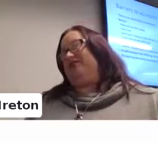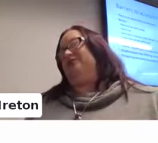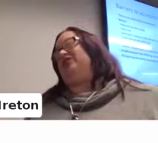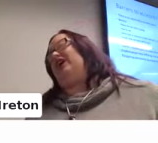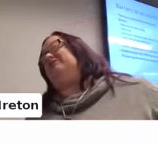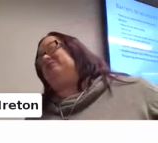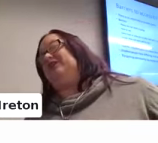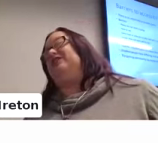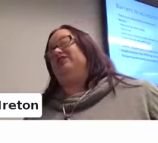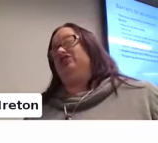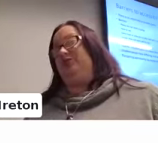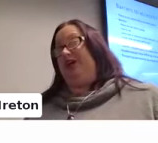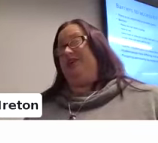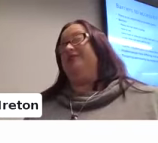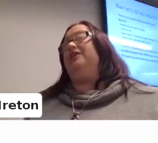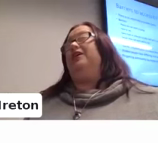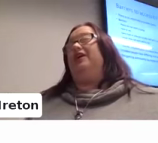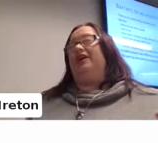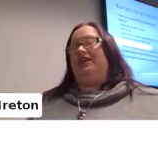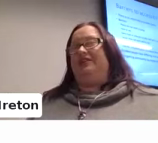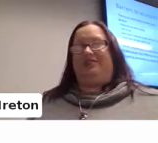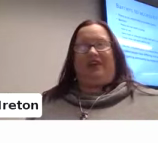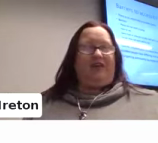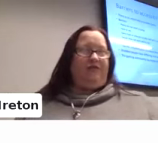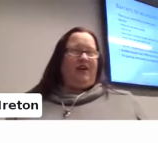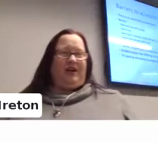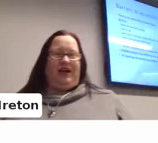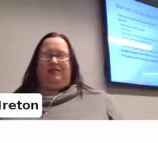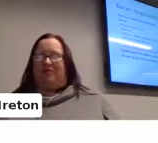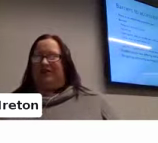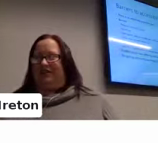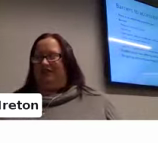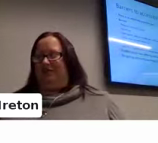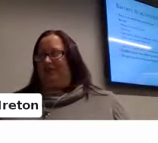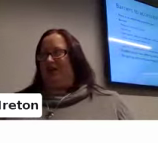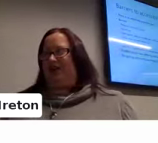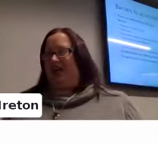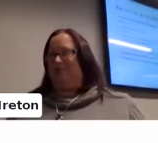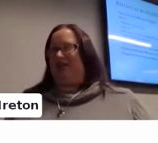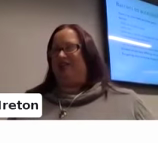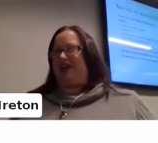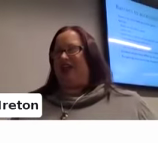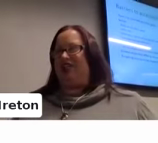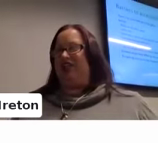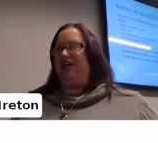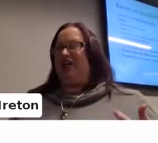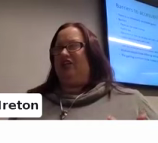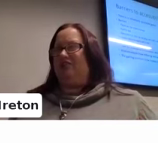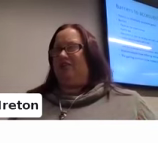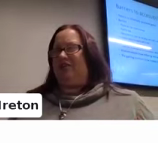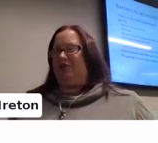Game types or rules do not play well with neuro types.